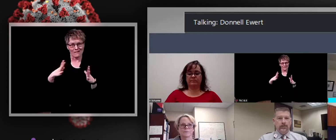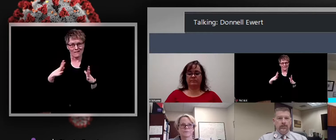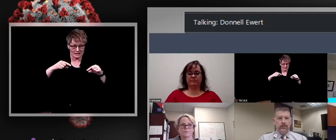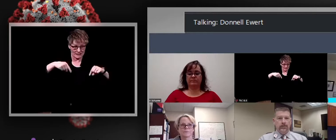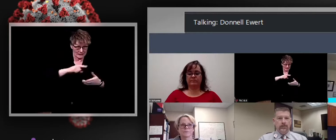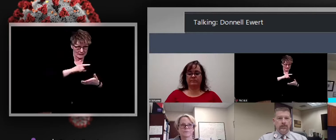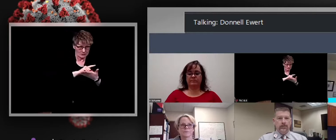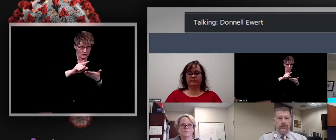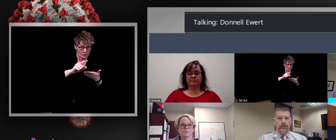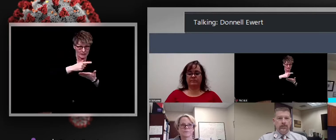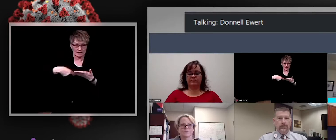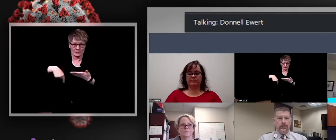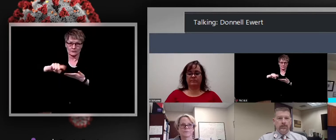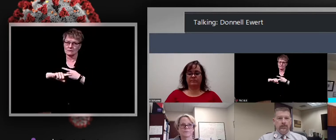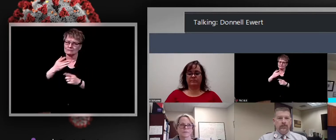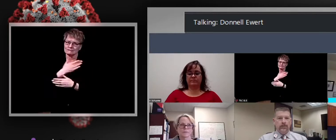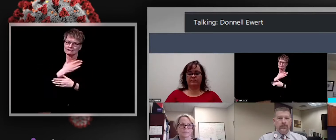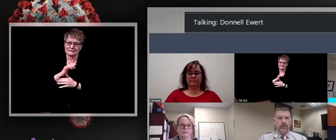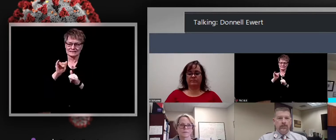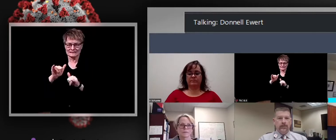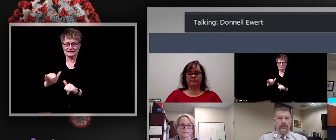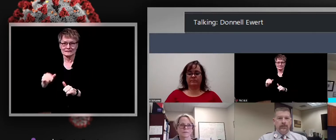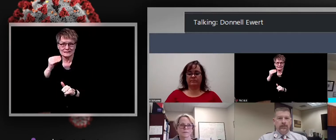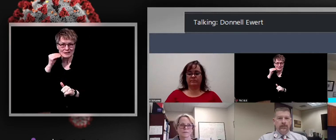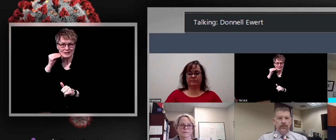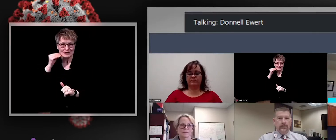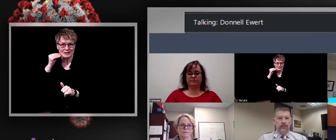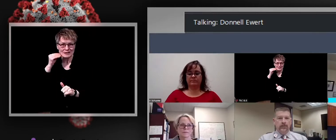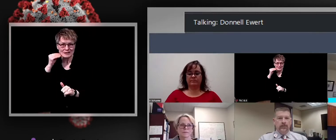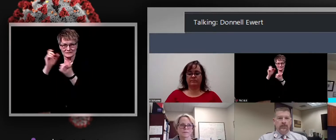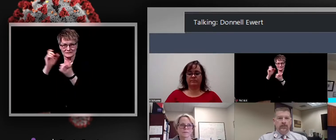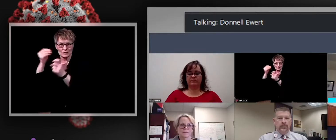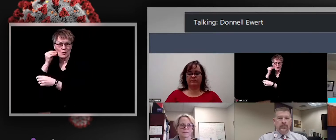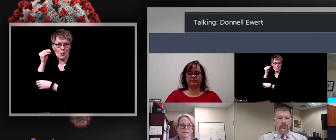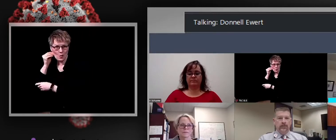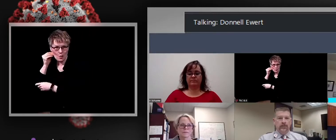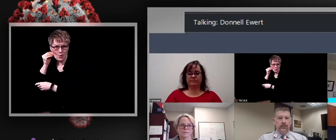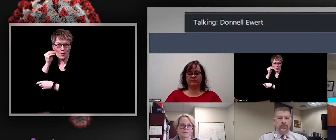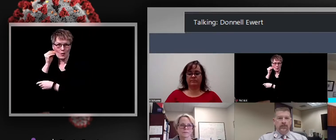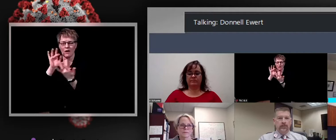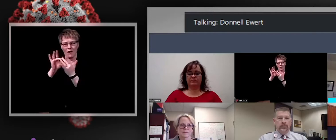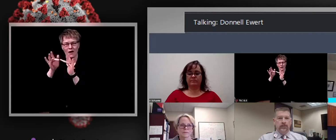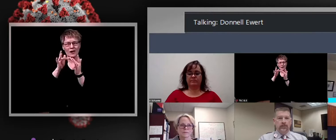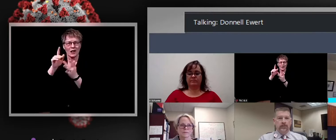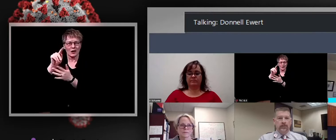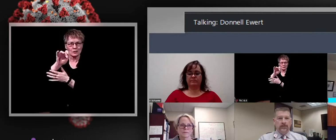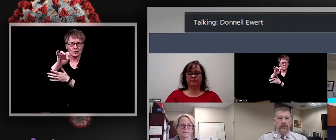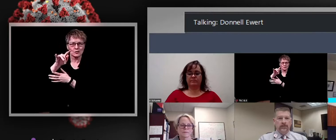your own households and your celebrations and use your online tools to see and fellowship